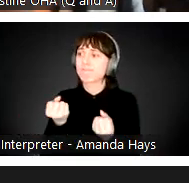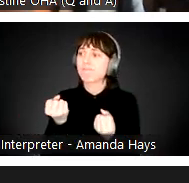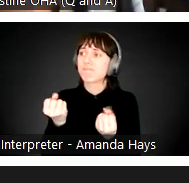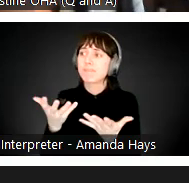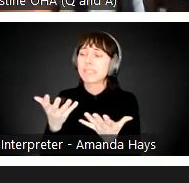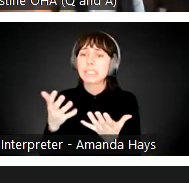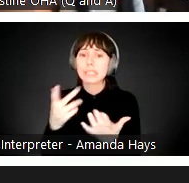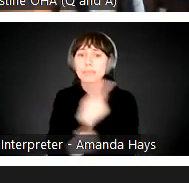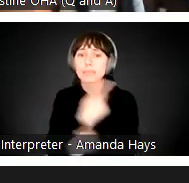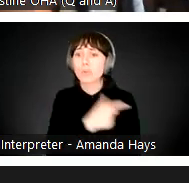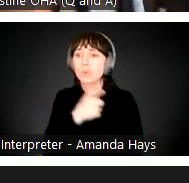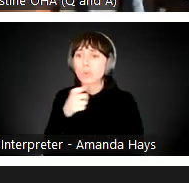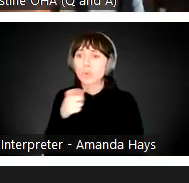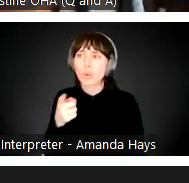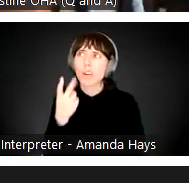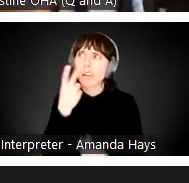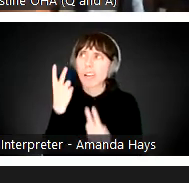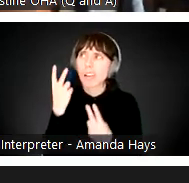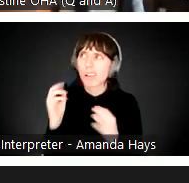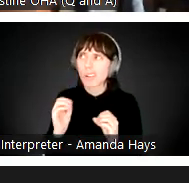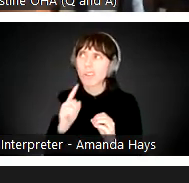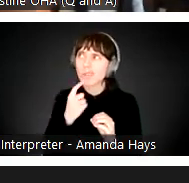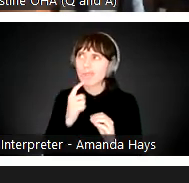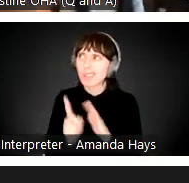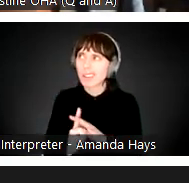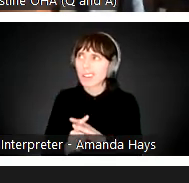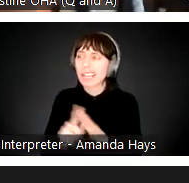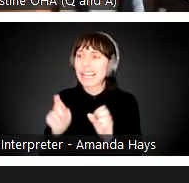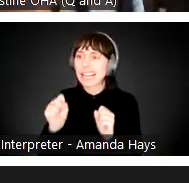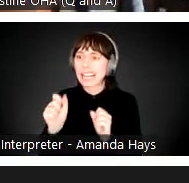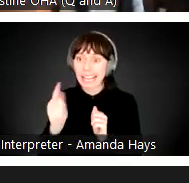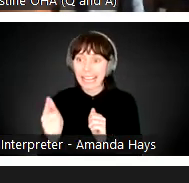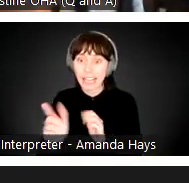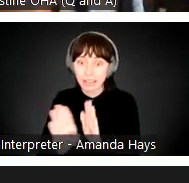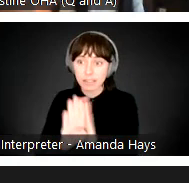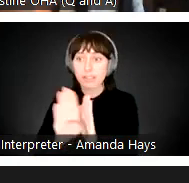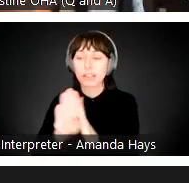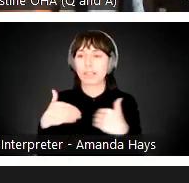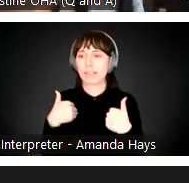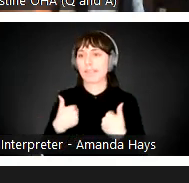any symptoms, can a few weeks later develop a fatigue symptom and